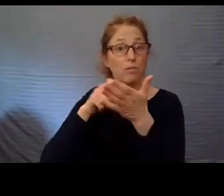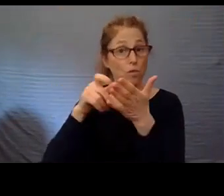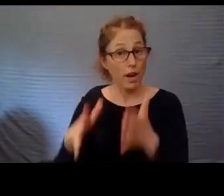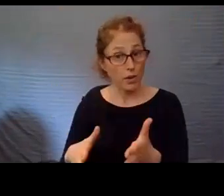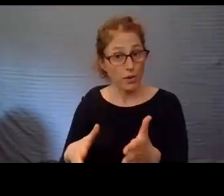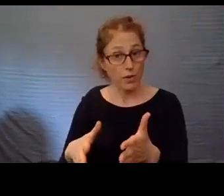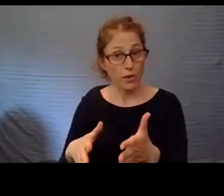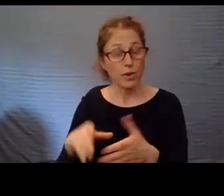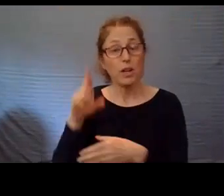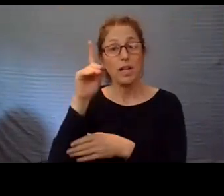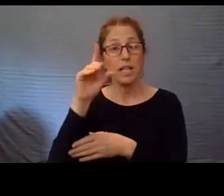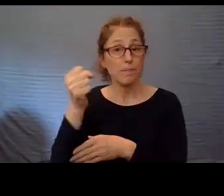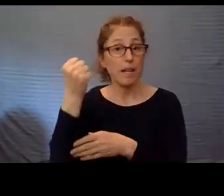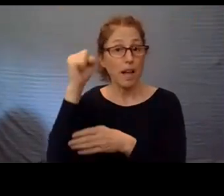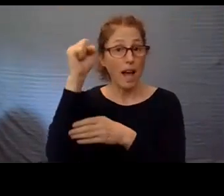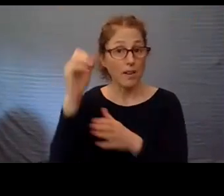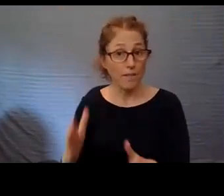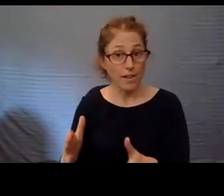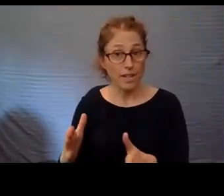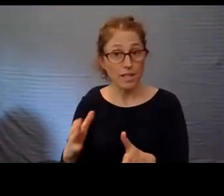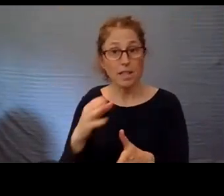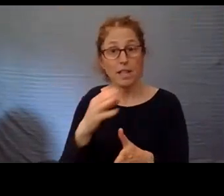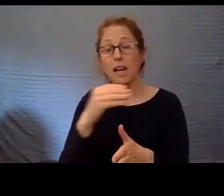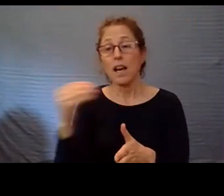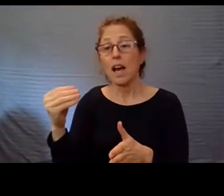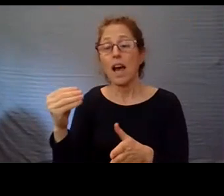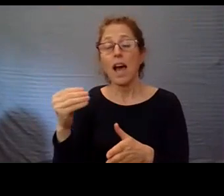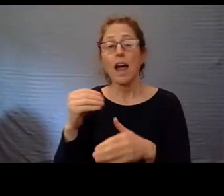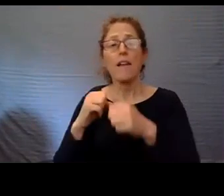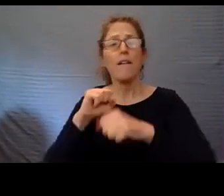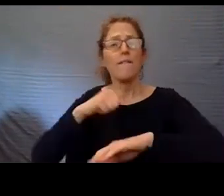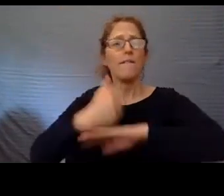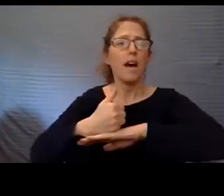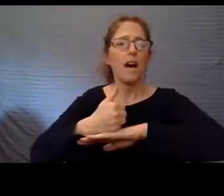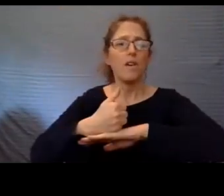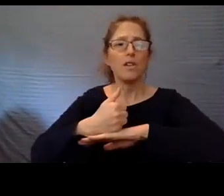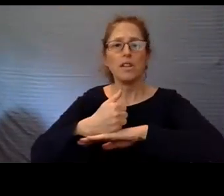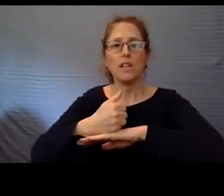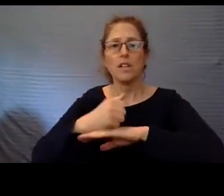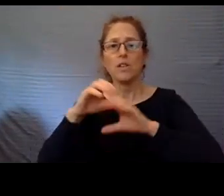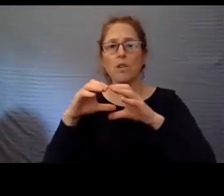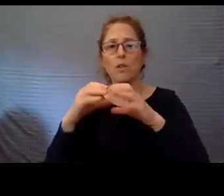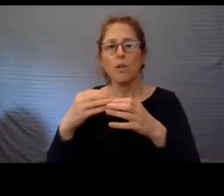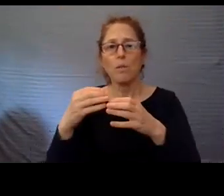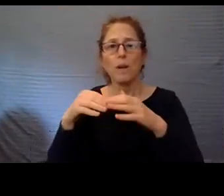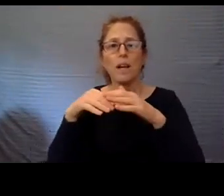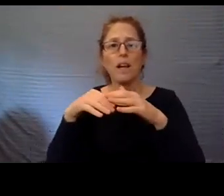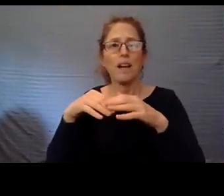a disability activist, and the founder of the Upgrade Accessibility movement.